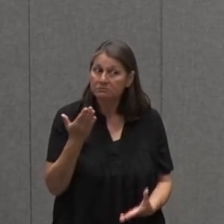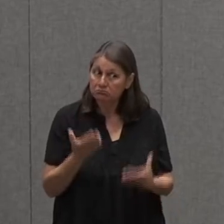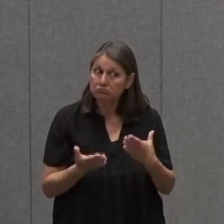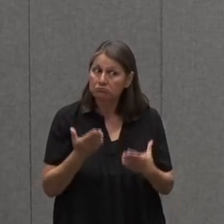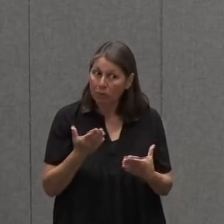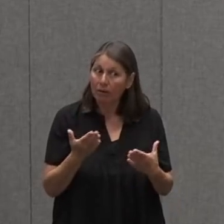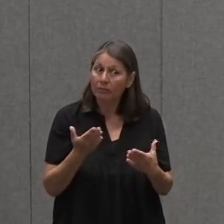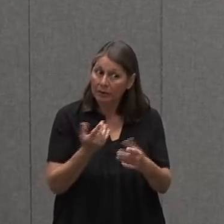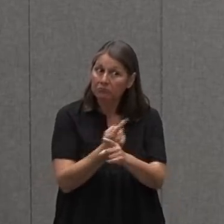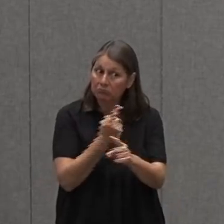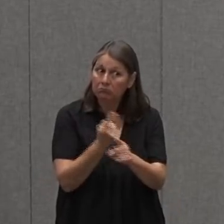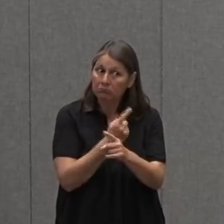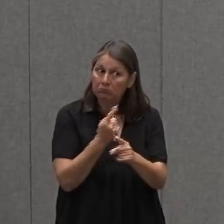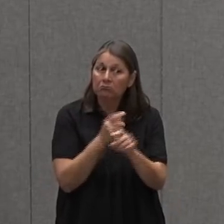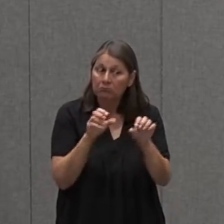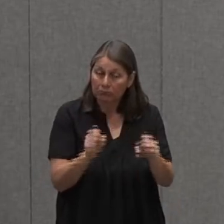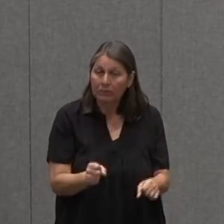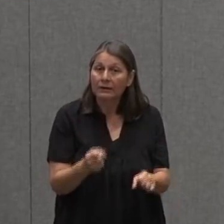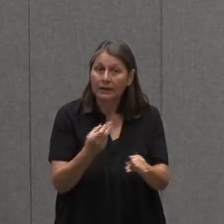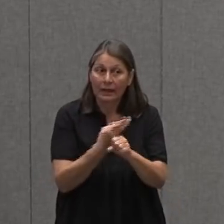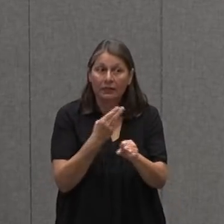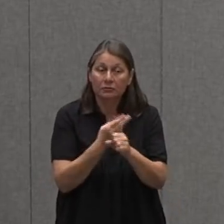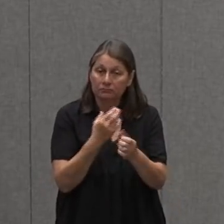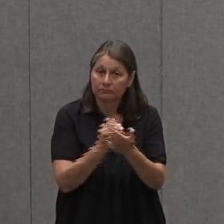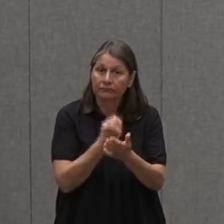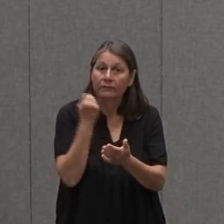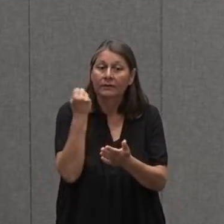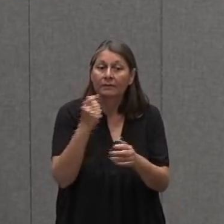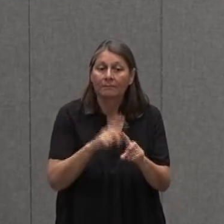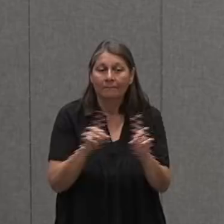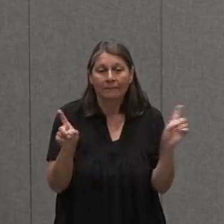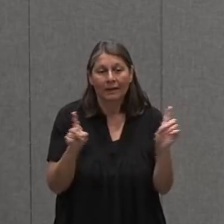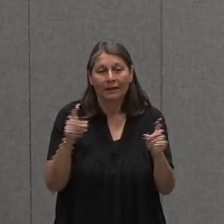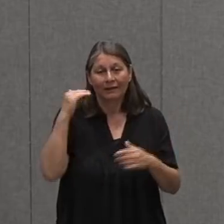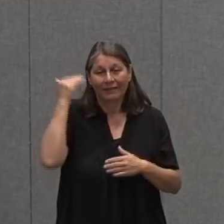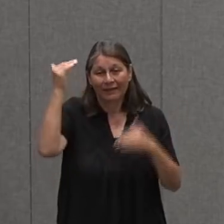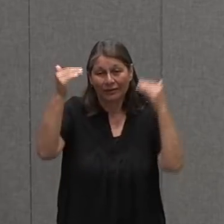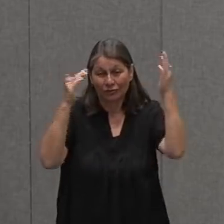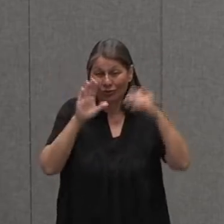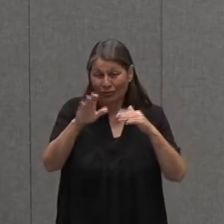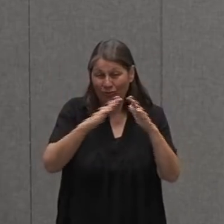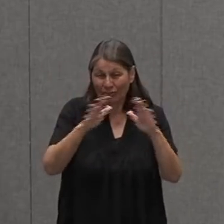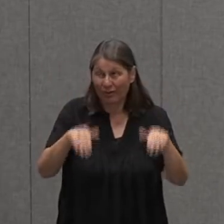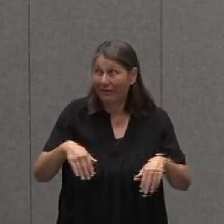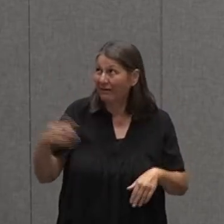And you have to maybe talk to the adults in your home, and ask them "Do you think the information